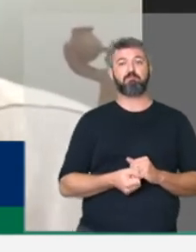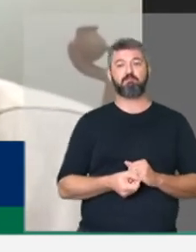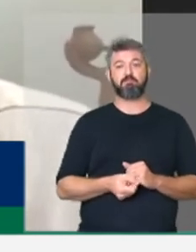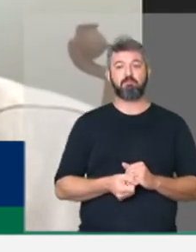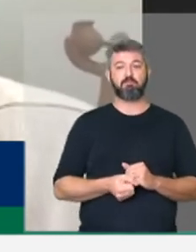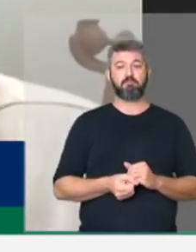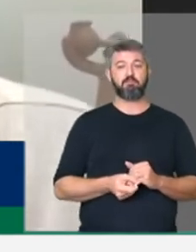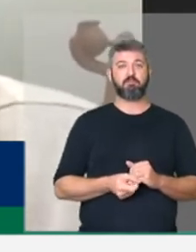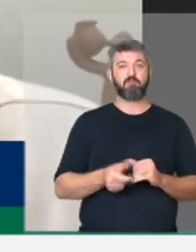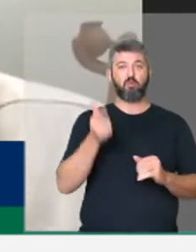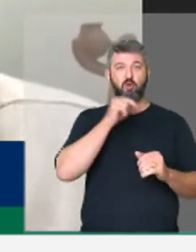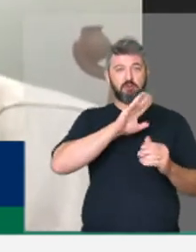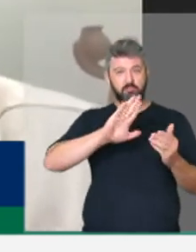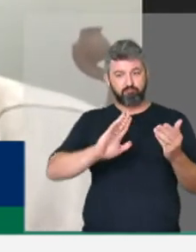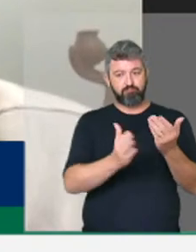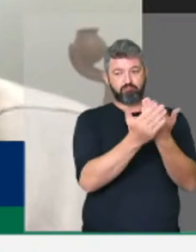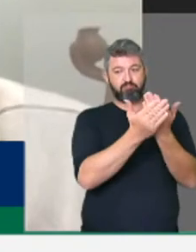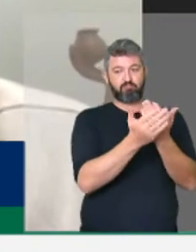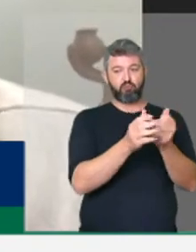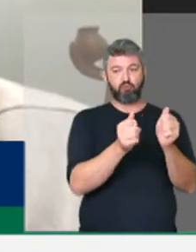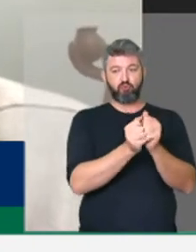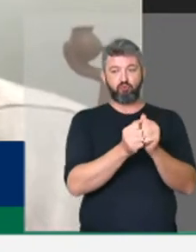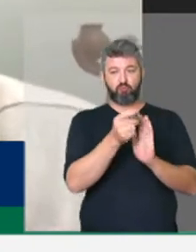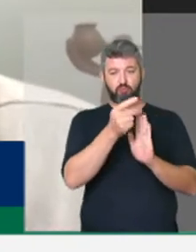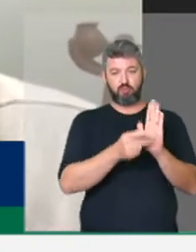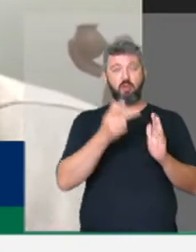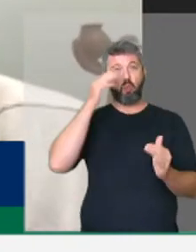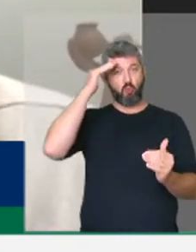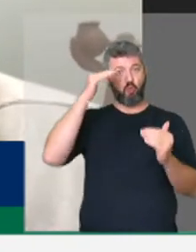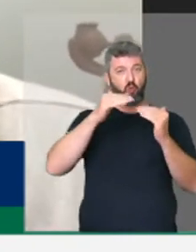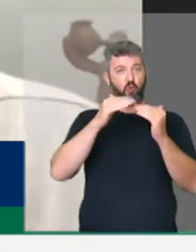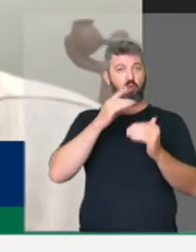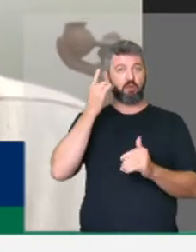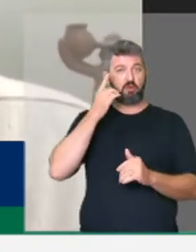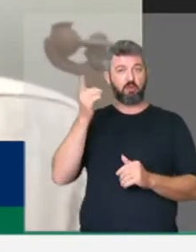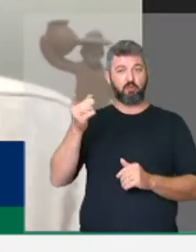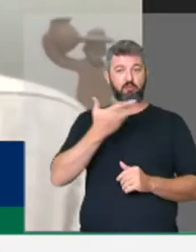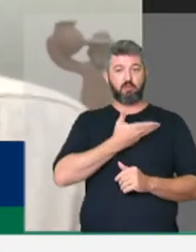FUNDOS CONSTITUCIONAIS, COM RECURSOS PÚBLICOS E QUE TERÃO GRANDES BENEFÍCIOS. NÓS TEMOS UMA DEMANDA GRANDE